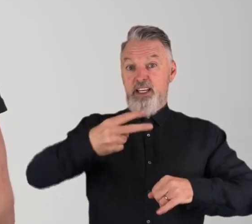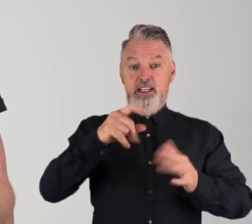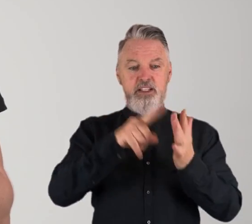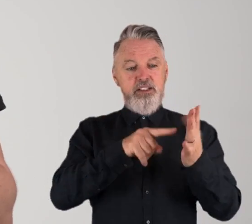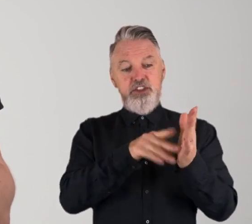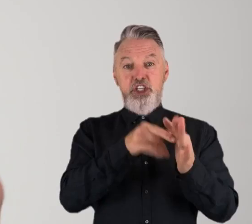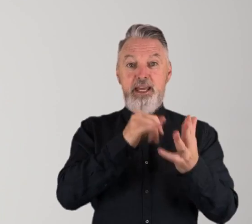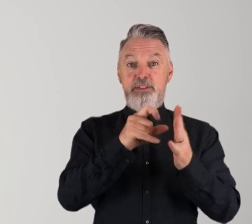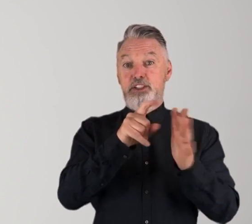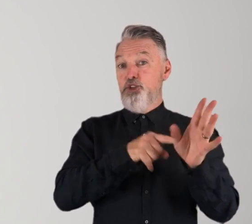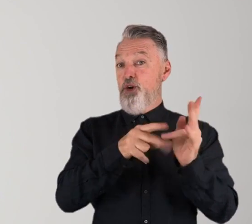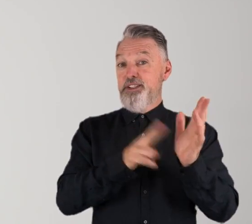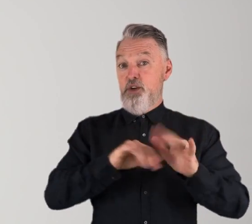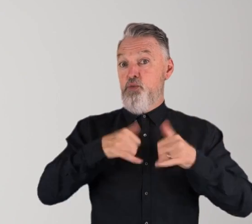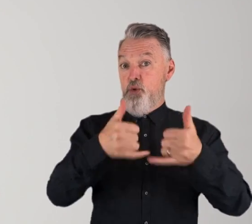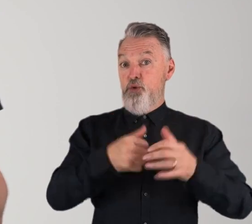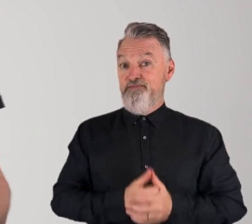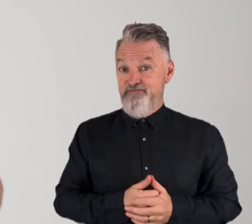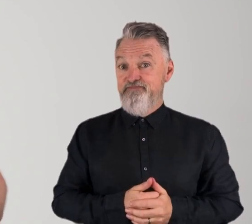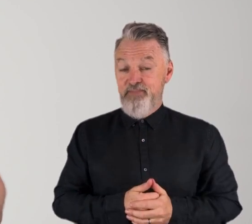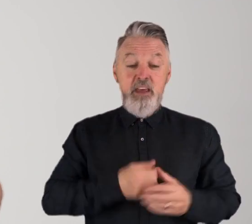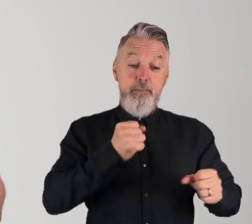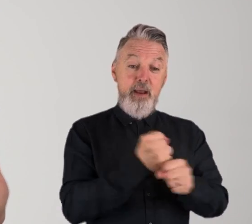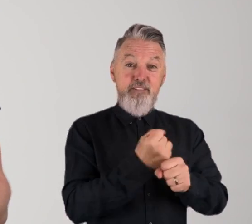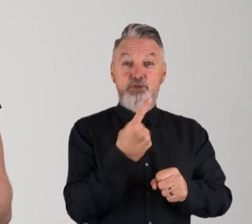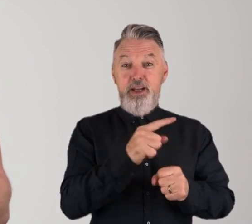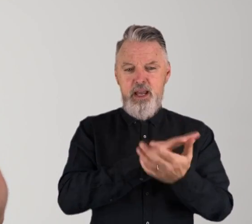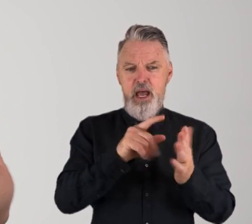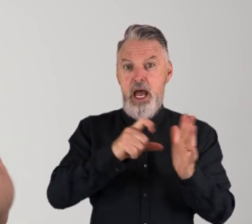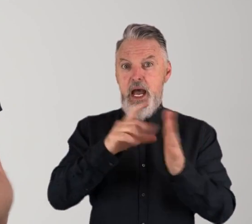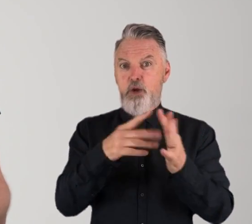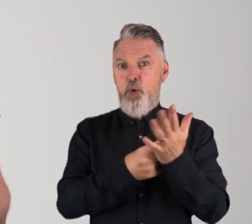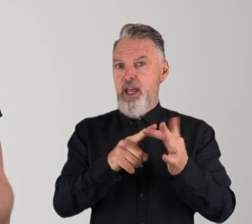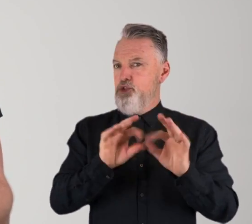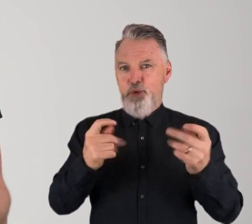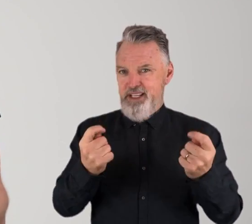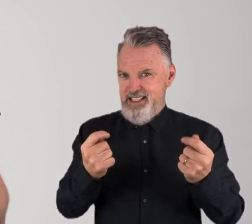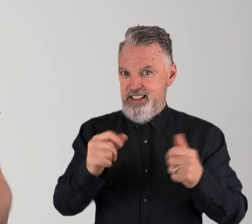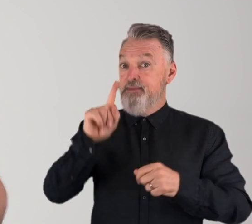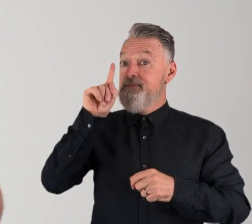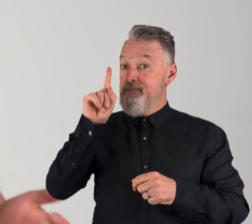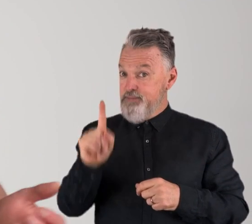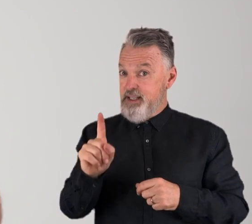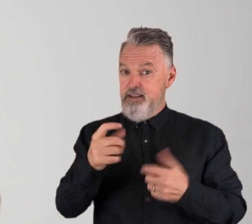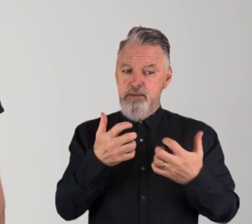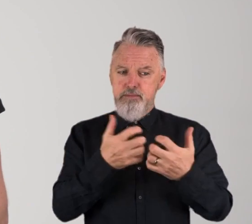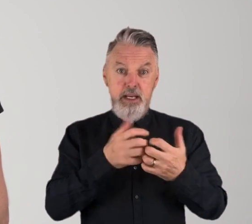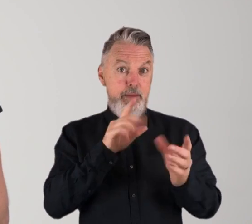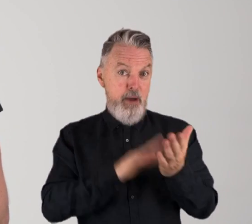Now, manufacturing and hardware certainly isn't easy, But over the past few months, despite the current global situation,